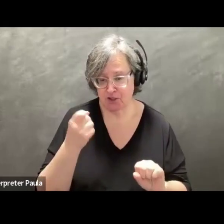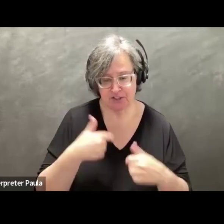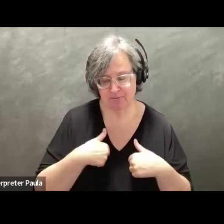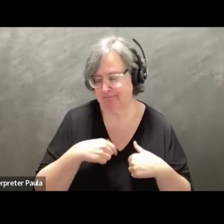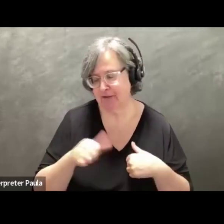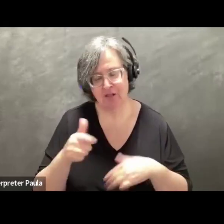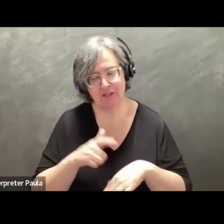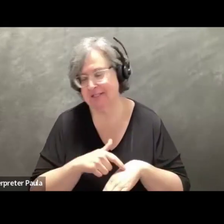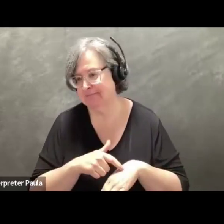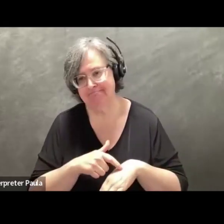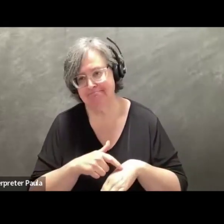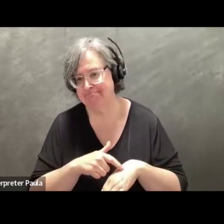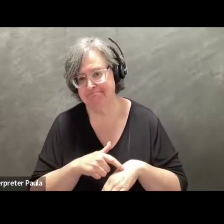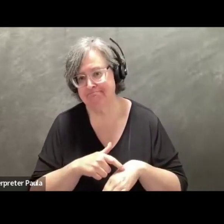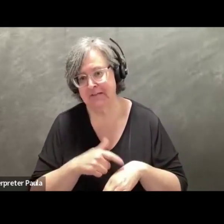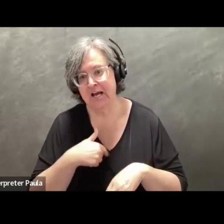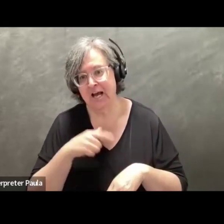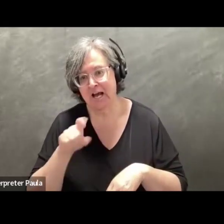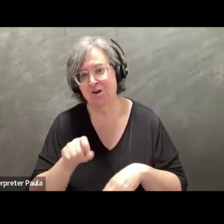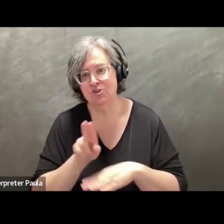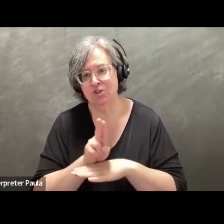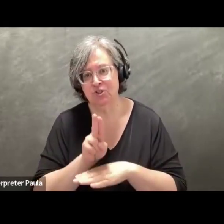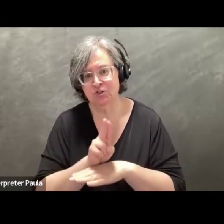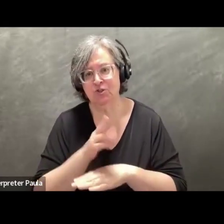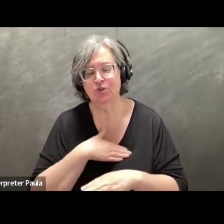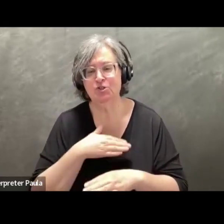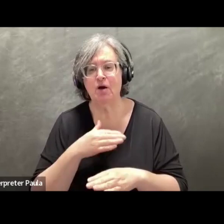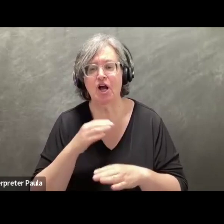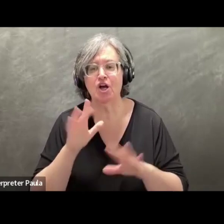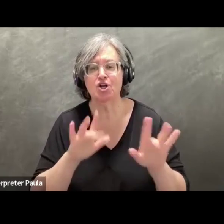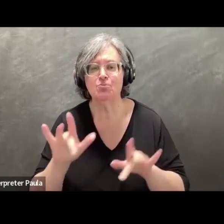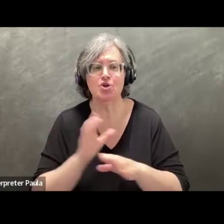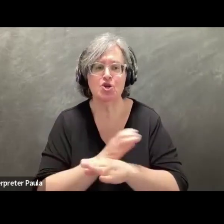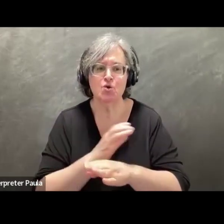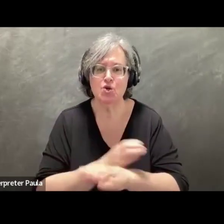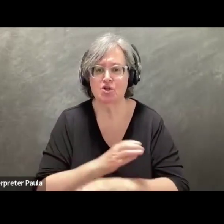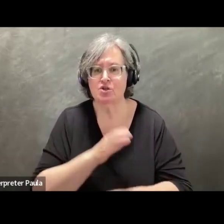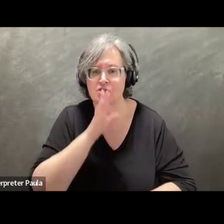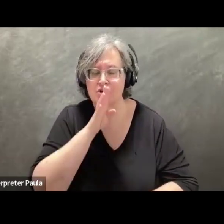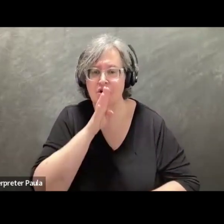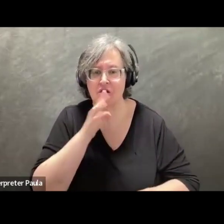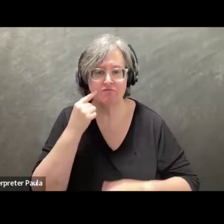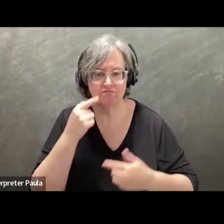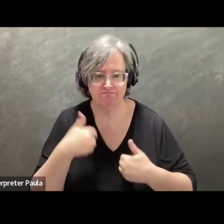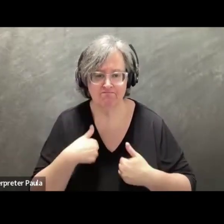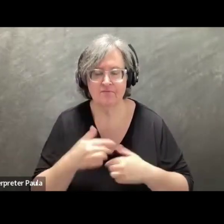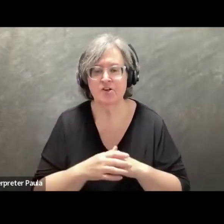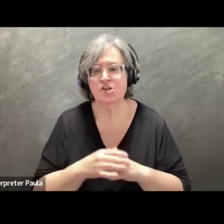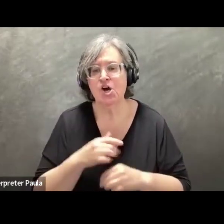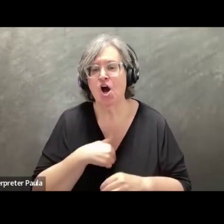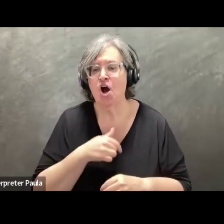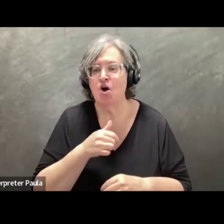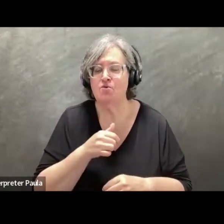times I need to use my computer to talk. I rather have someone